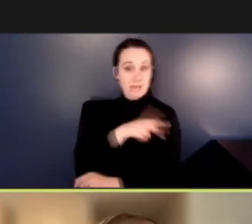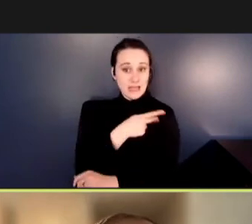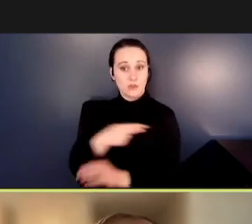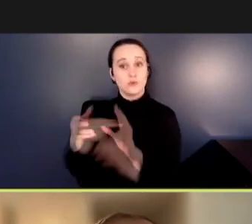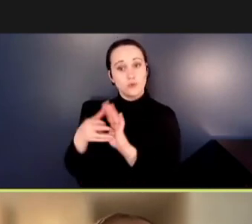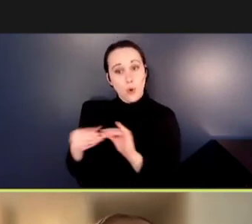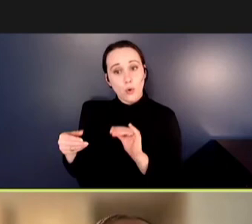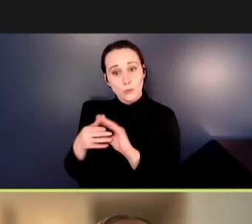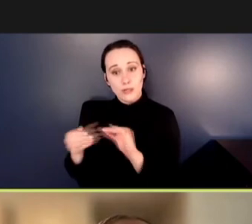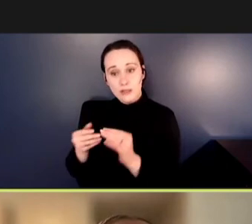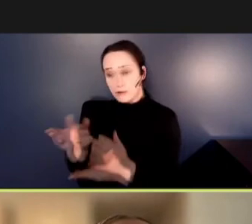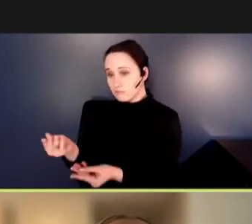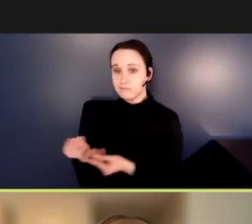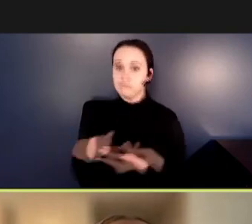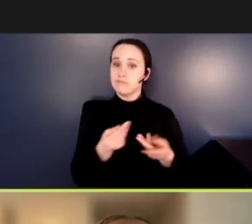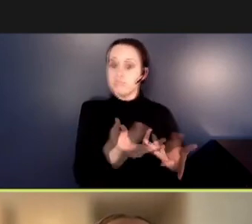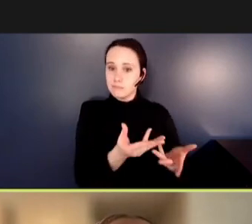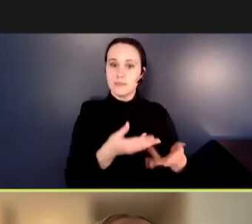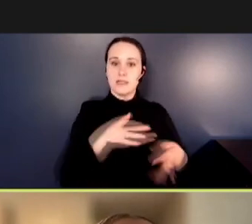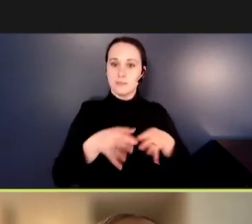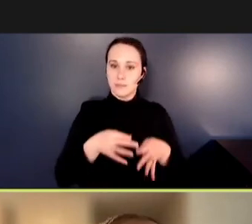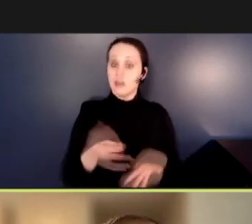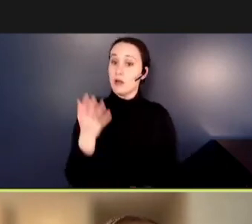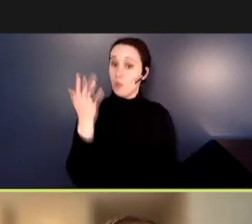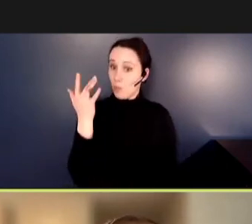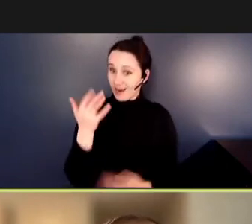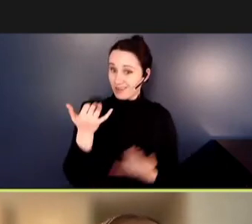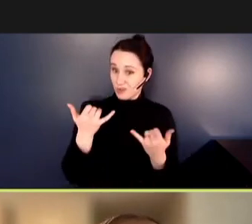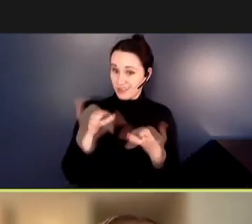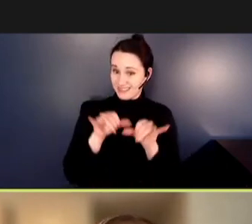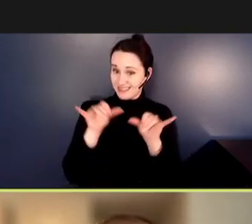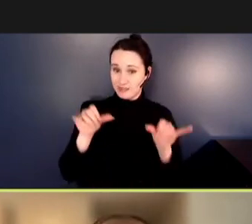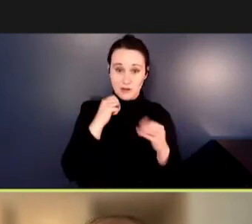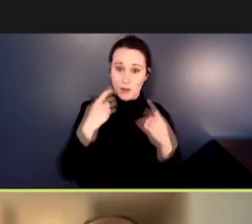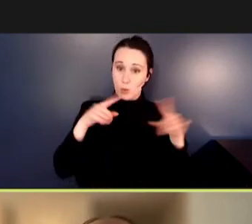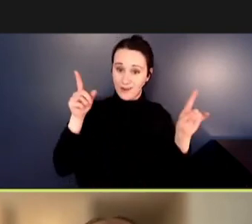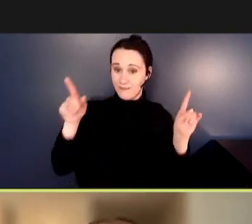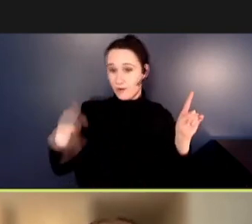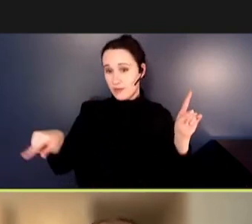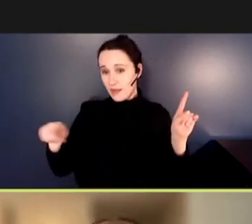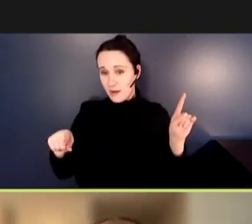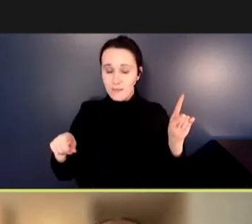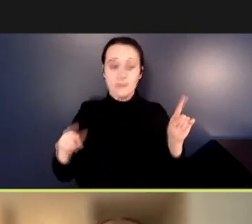of preventative services, explaining why the current system isn't working is important.